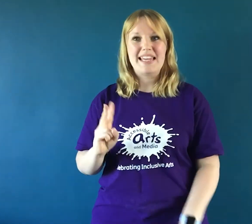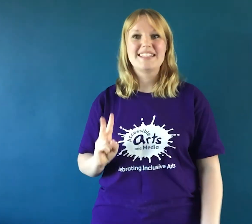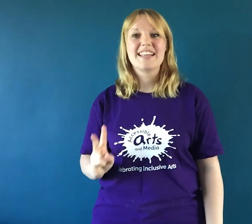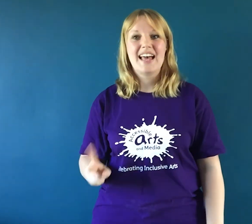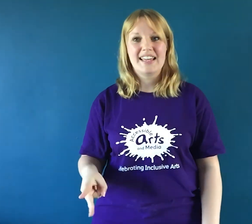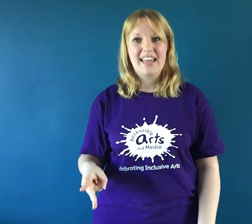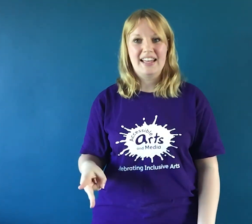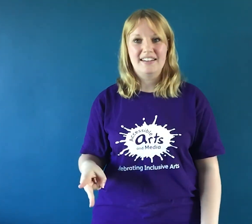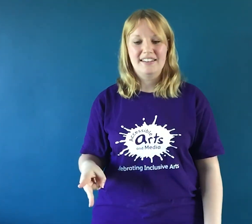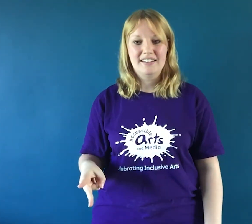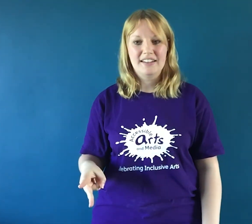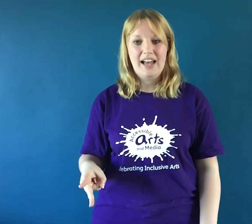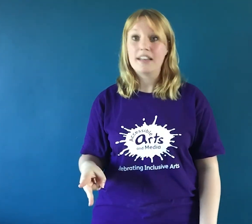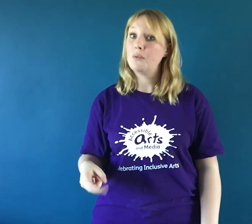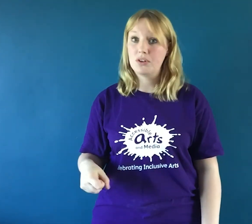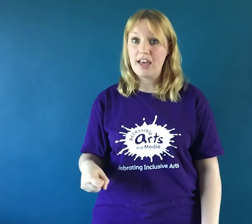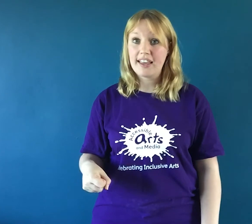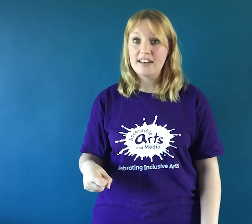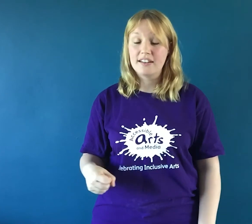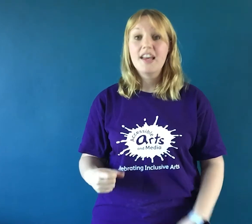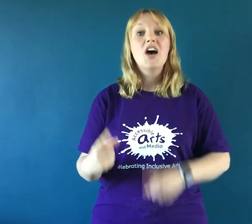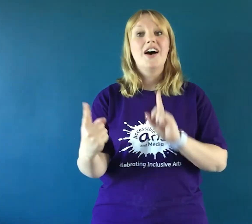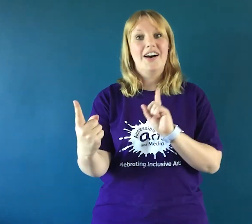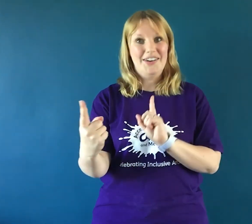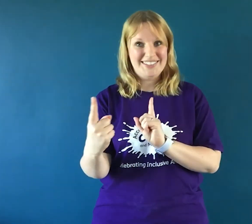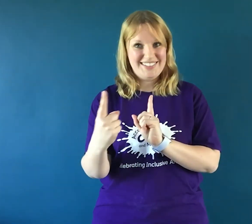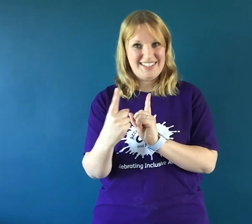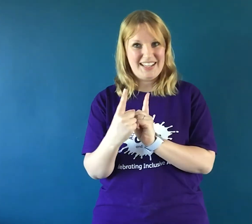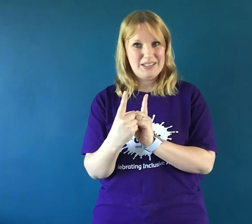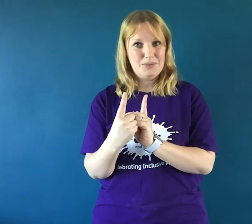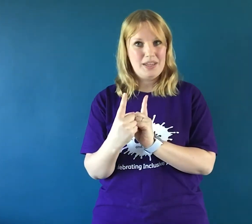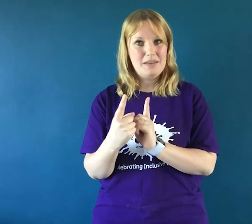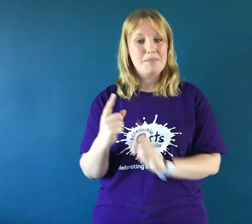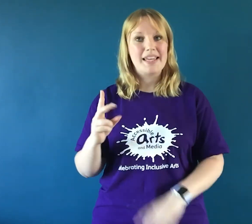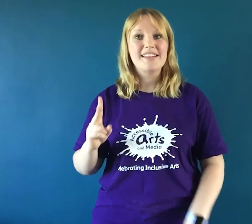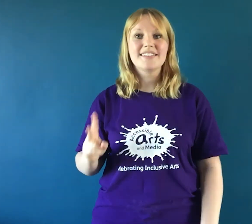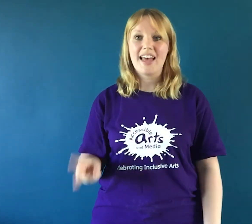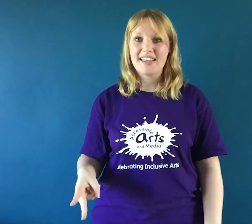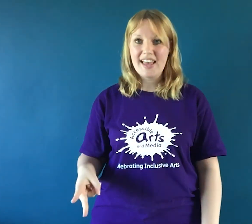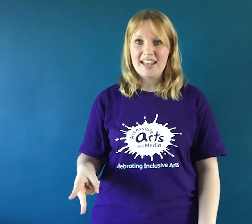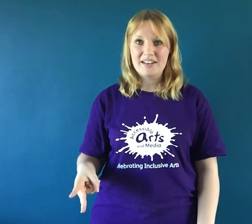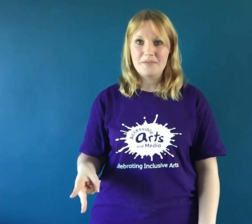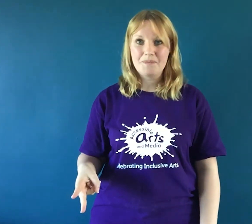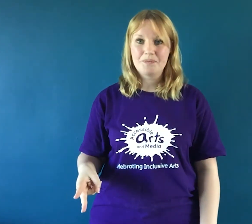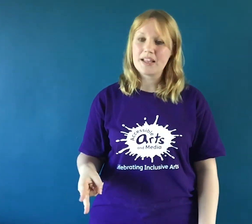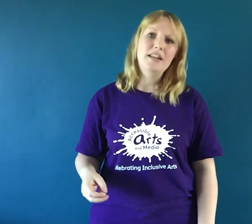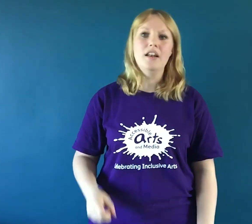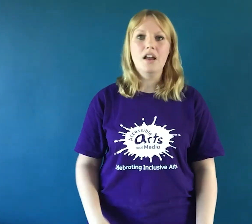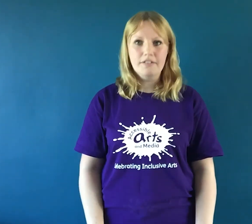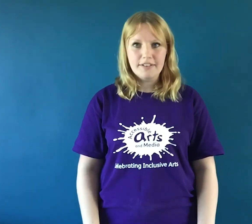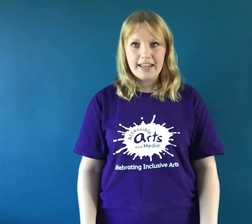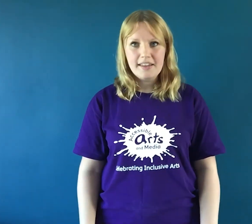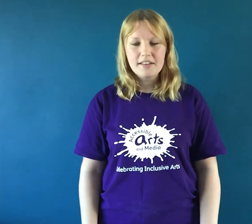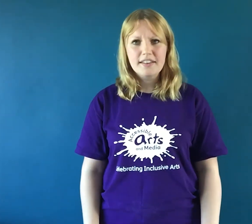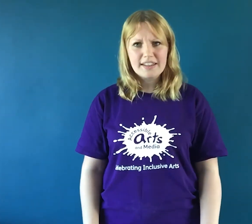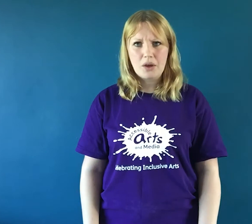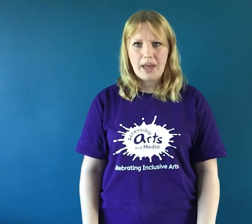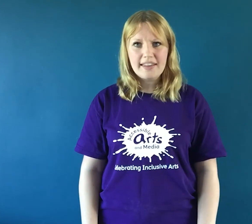again. And then we do that again. Until we meet again. Lovely. So that’s ok isn’t